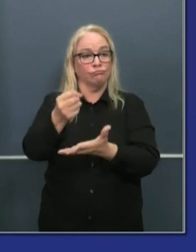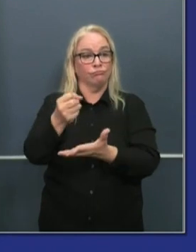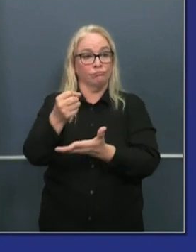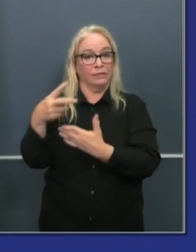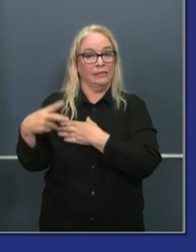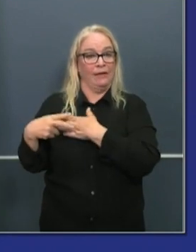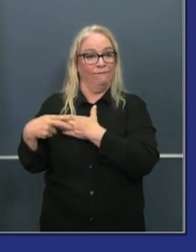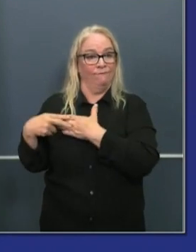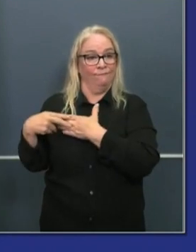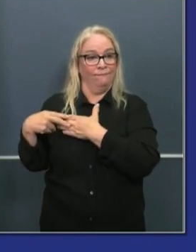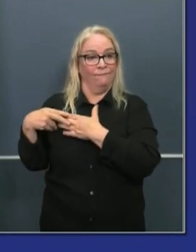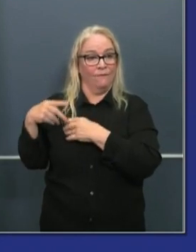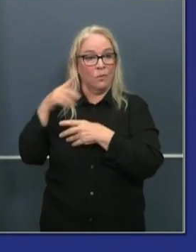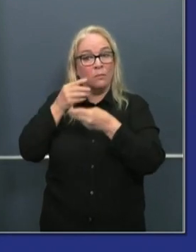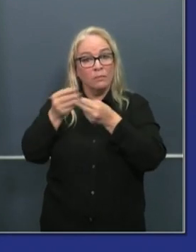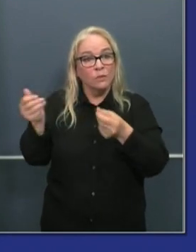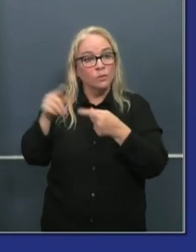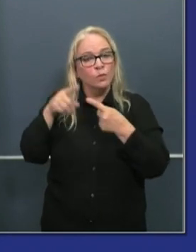AGO WHERE THERE ARE $2.5